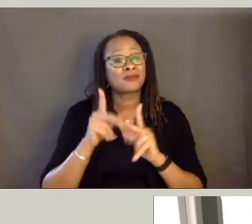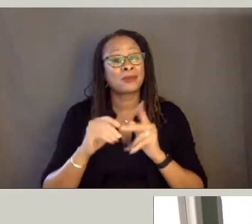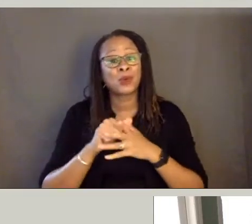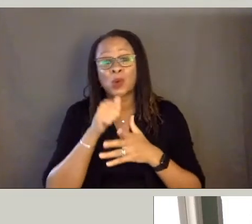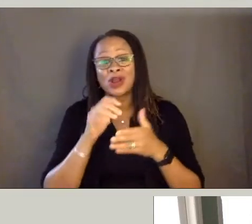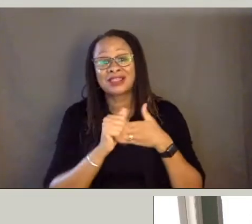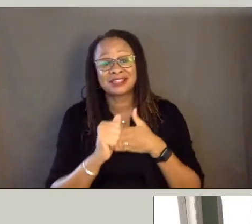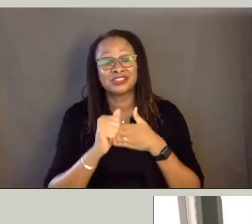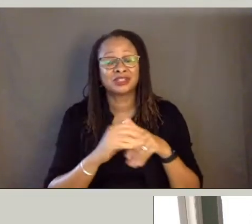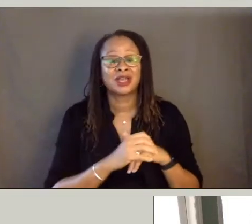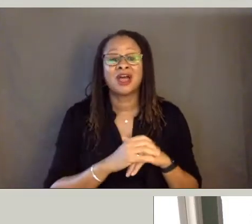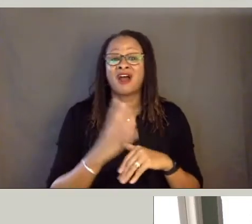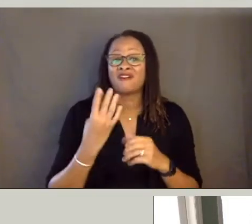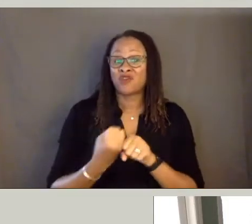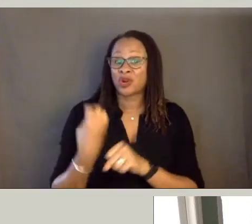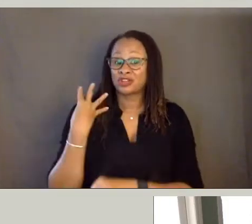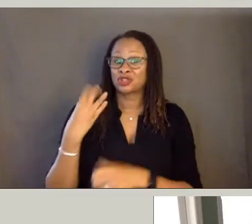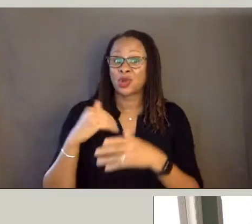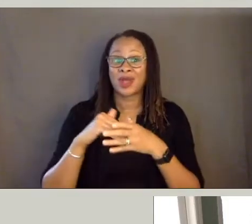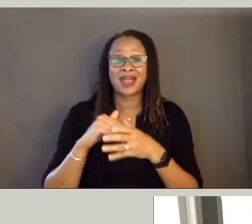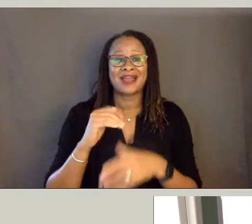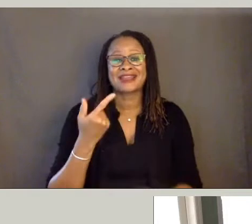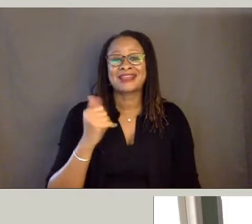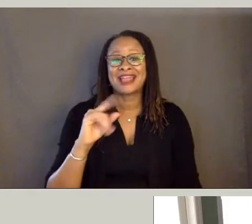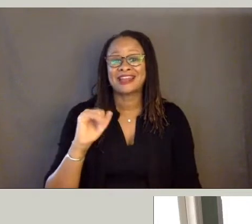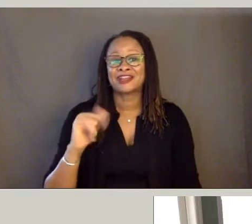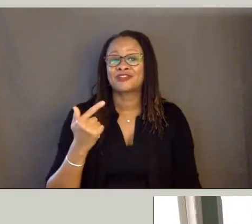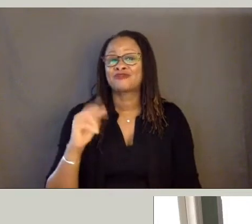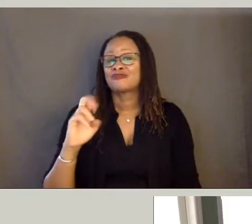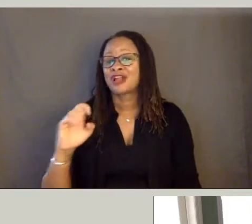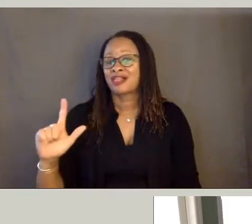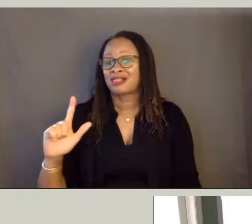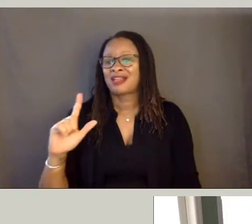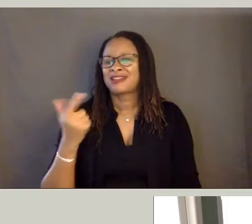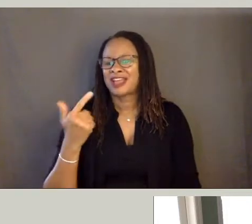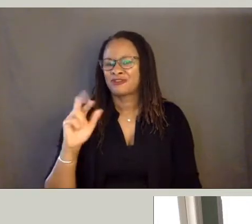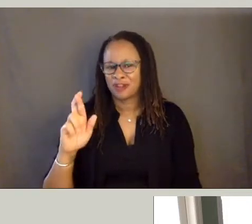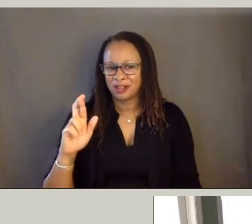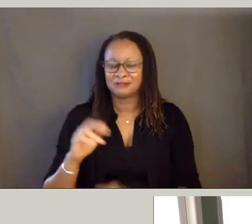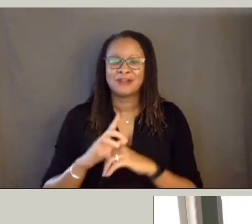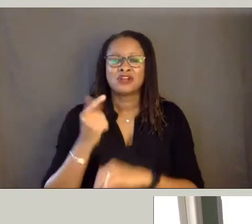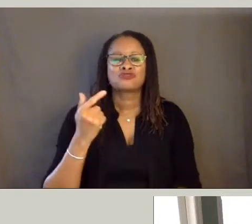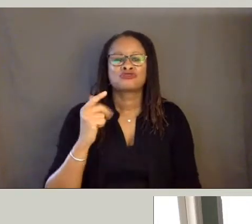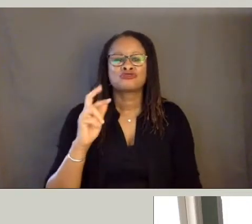Grace Lee, filmmaker and friend of mine, said the following regarding people of color,